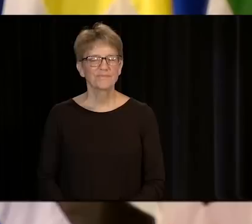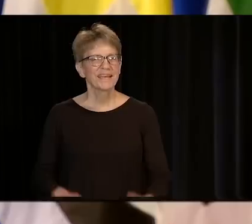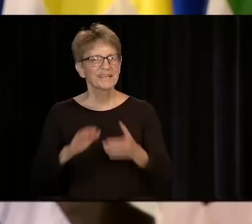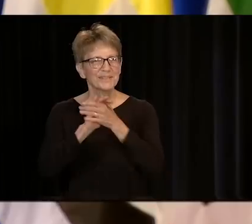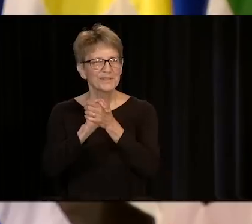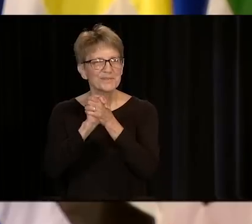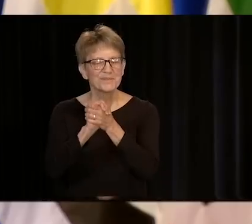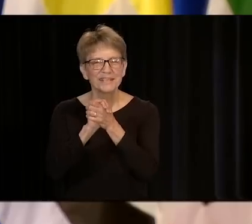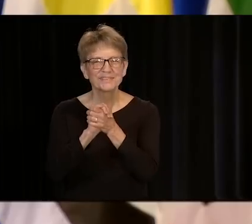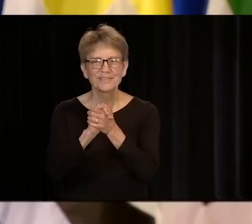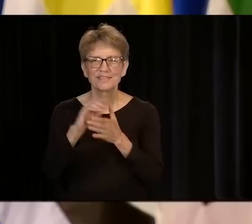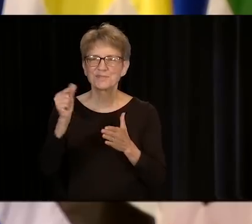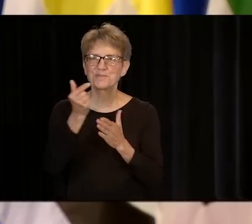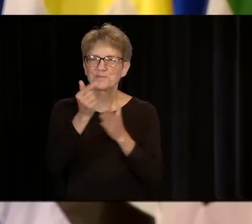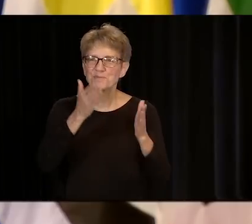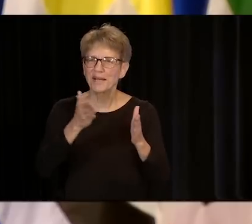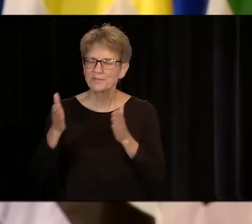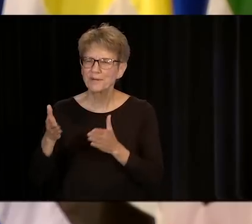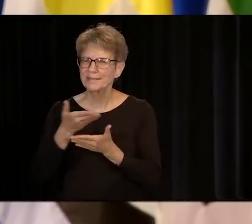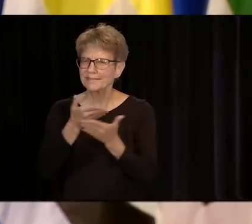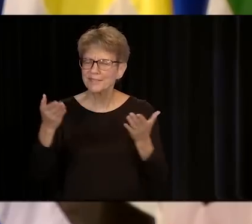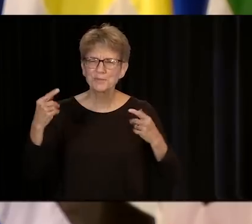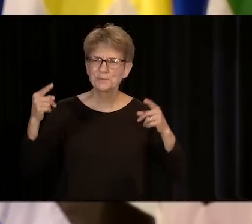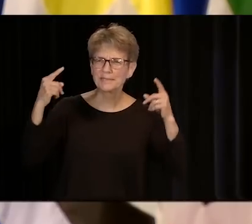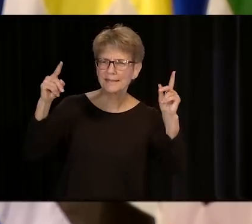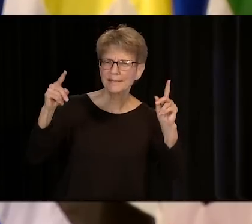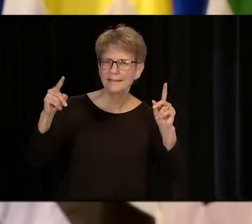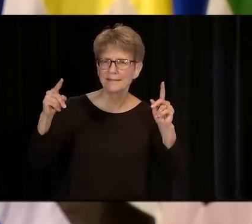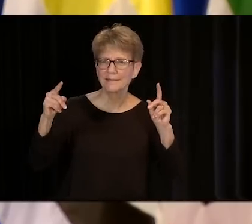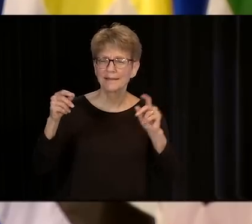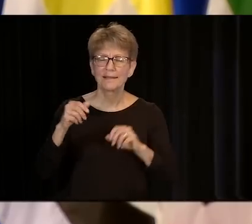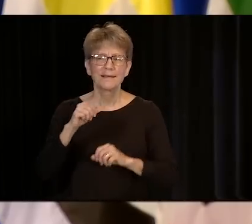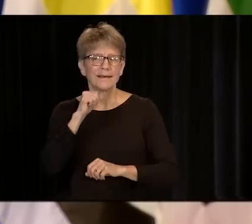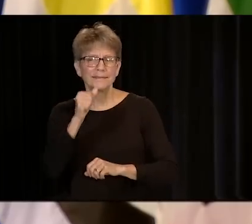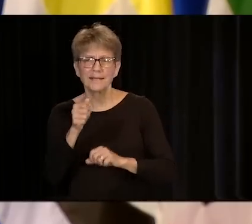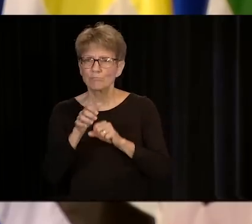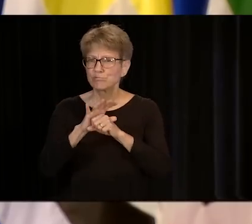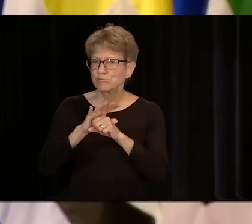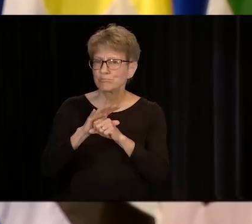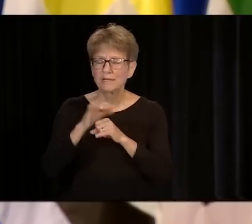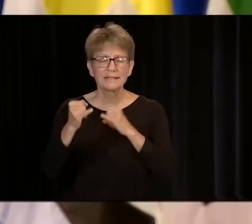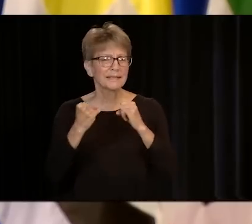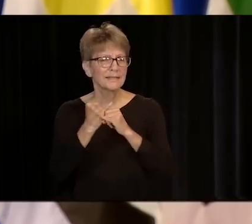[TRUSTEE DOROTHY ZIMMERMAN:] CONGRATULATIONS GRADUATES! YOU DID IT! AND NOT EVEN AN INTERNATIONAL EMERGENCY COULD STOP YOU!